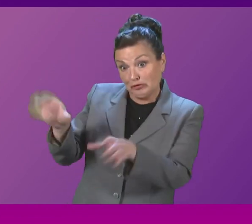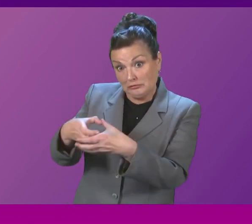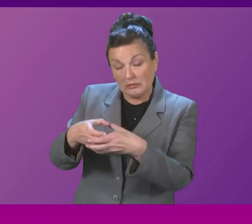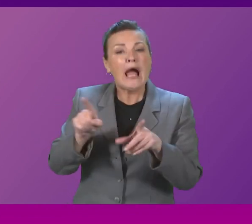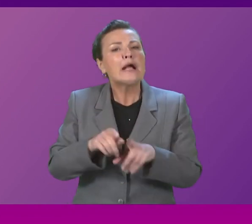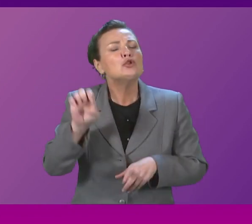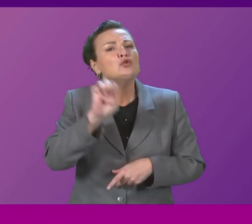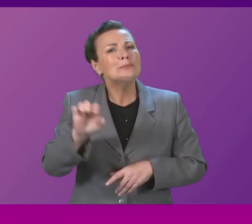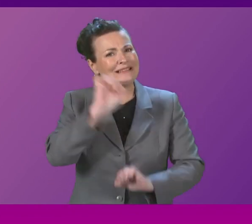He said: